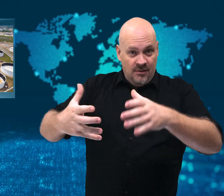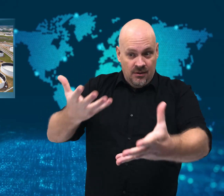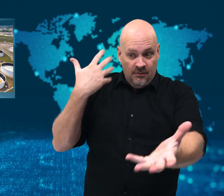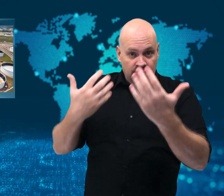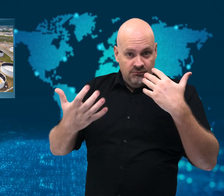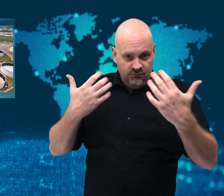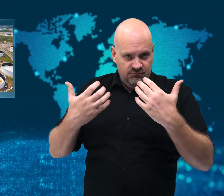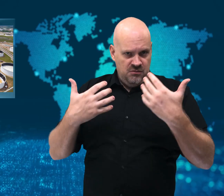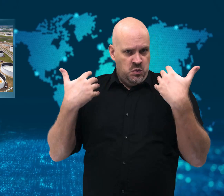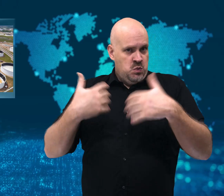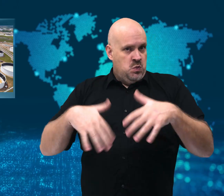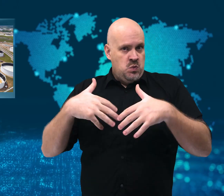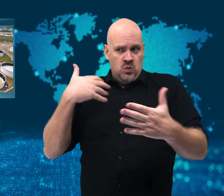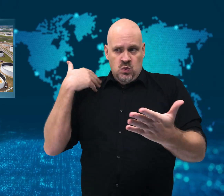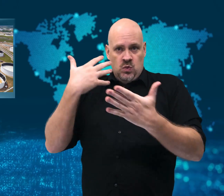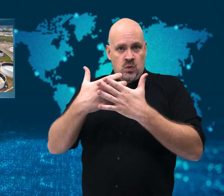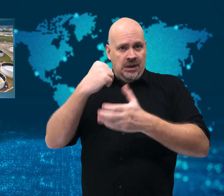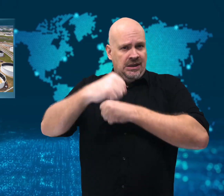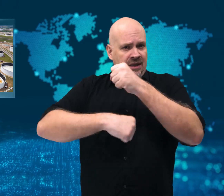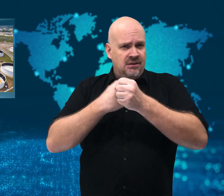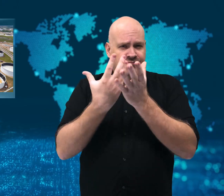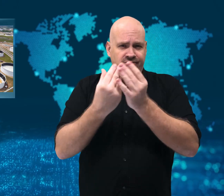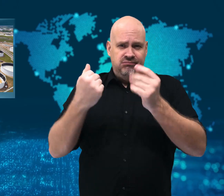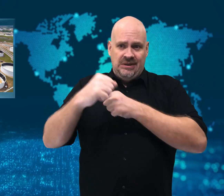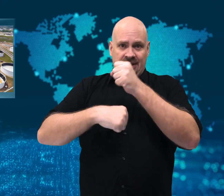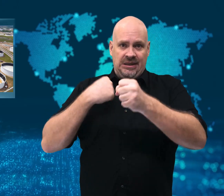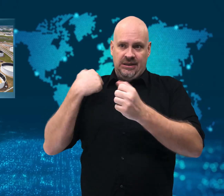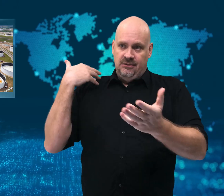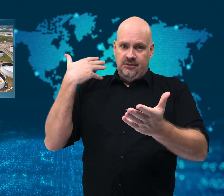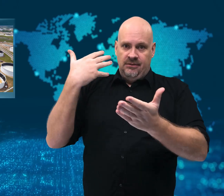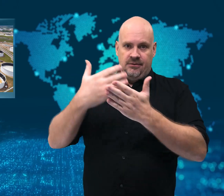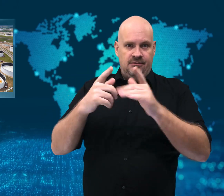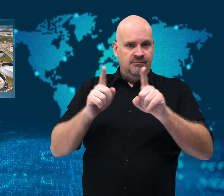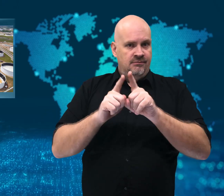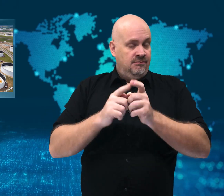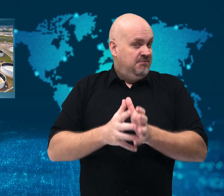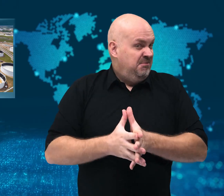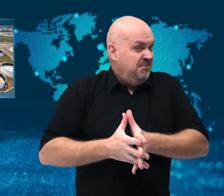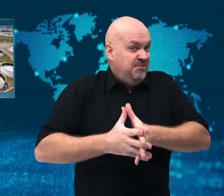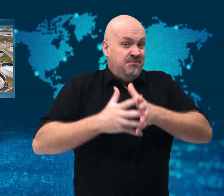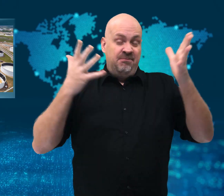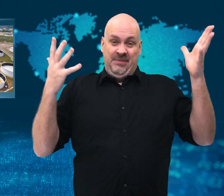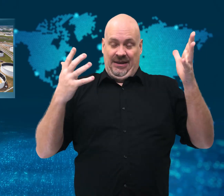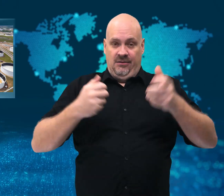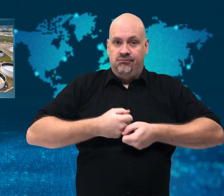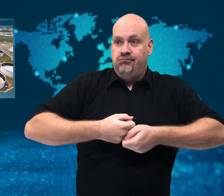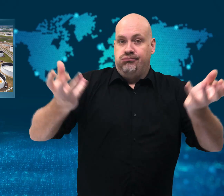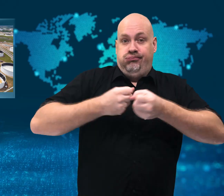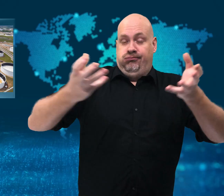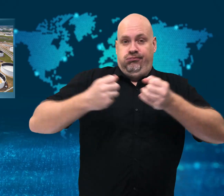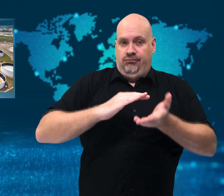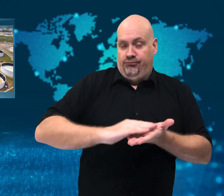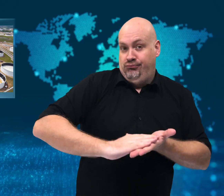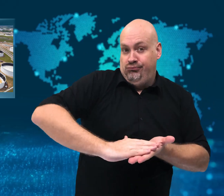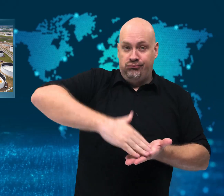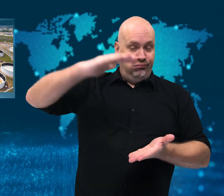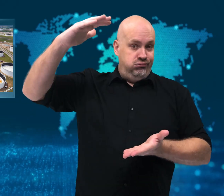OPEC has warned that they would respond if the countries proceed